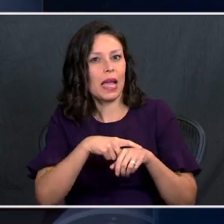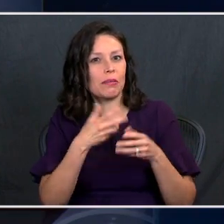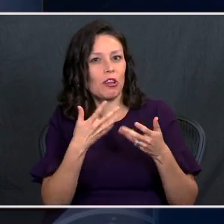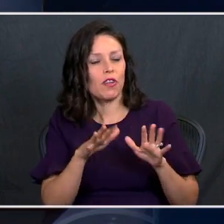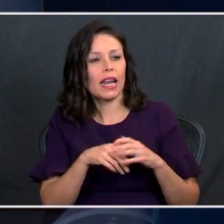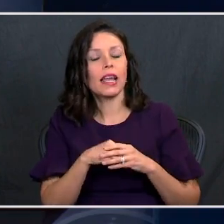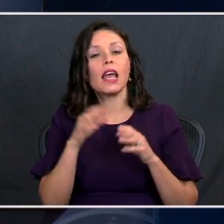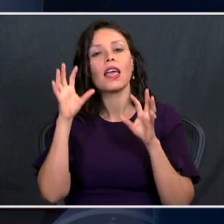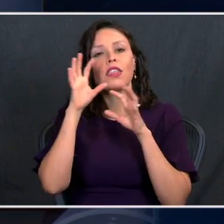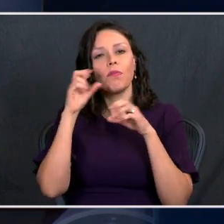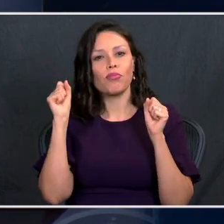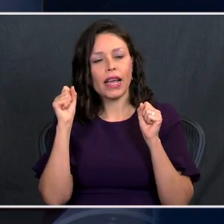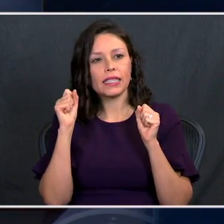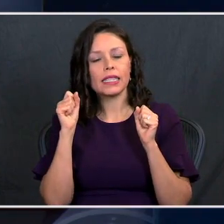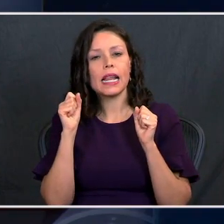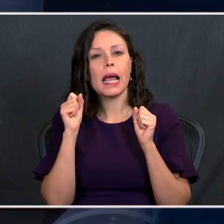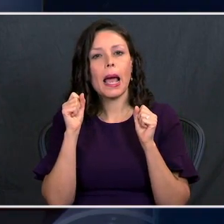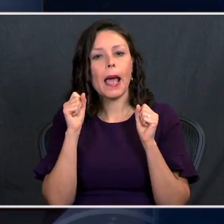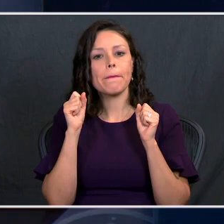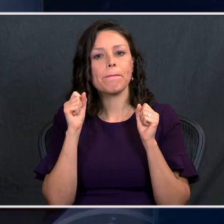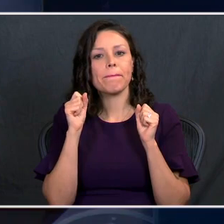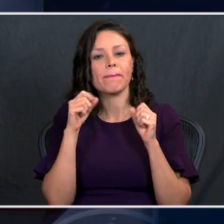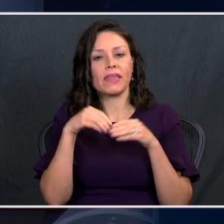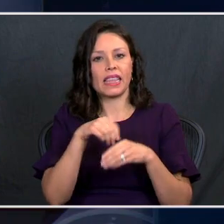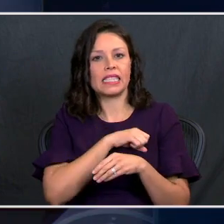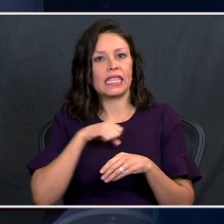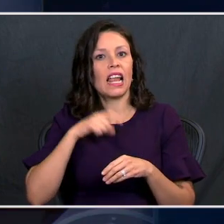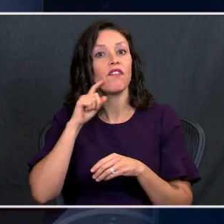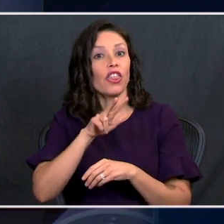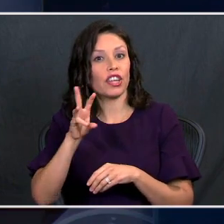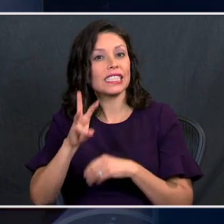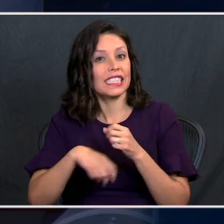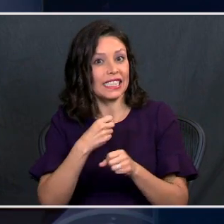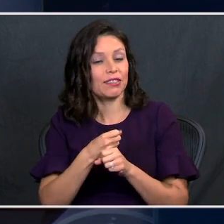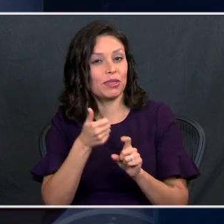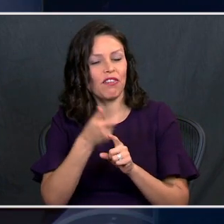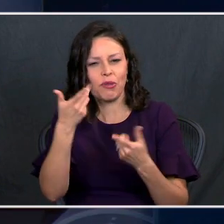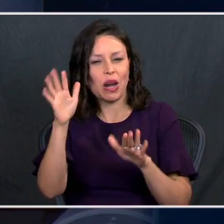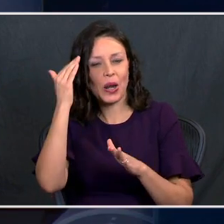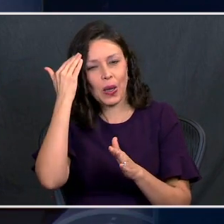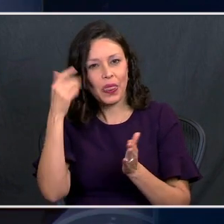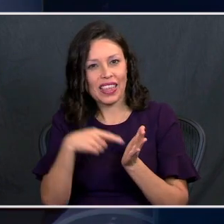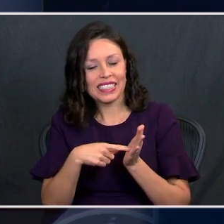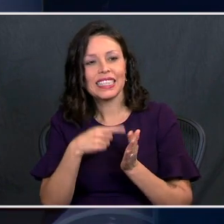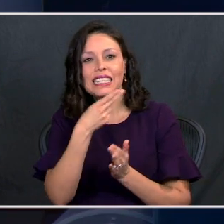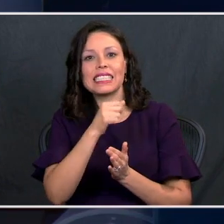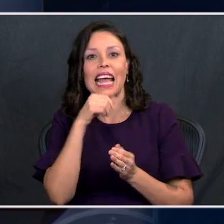The President is -- was in the Senate for 36 years, as you all know. He is no longer in the Senate,